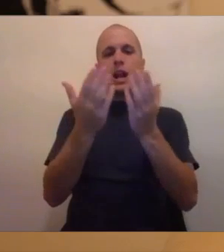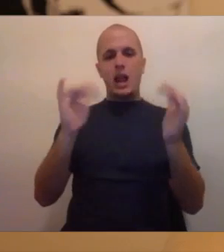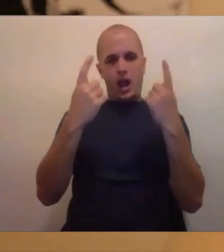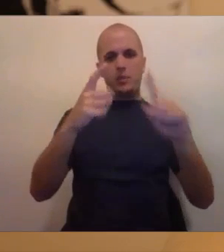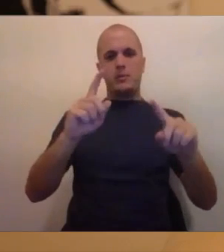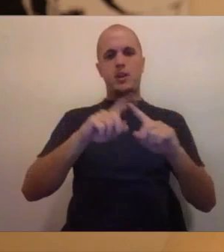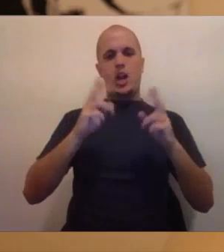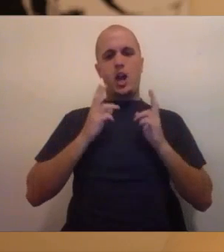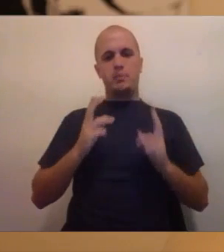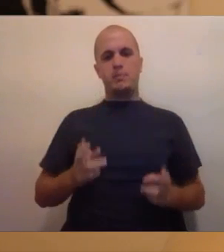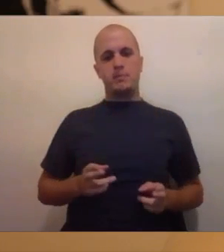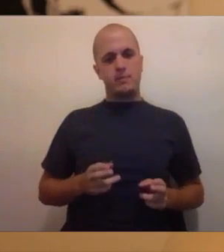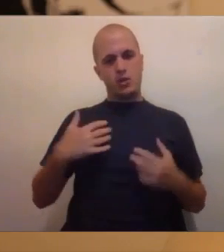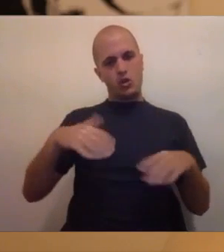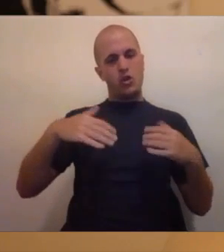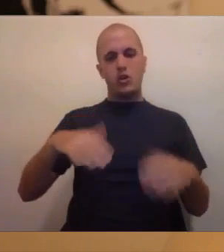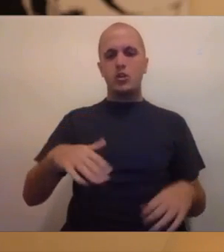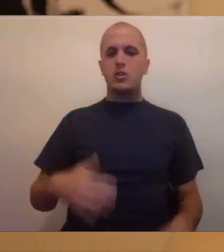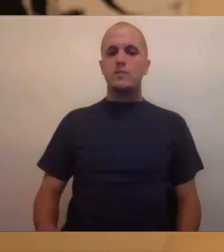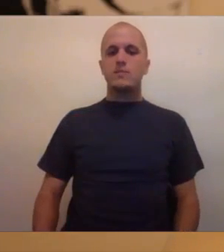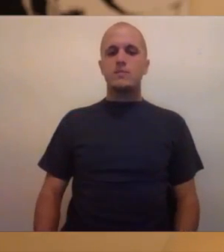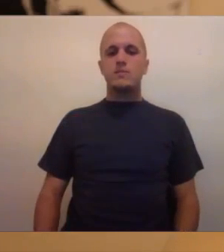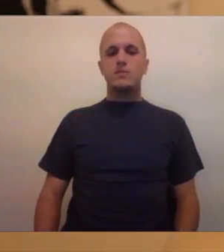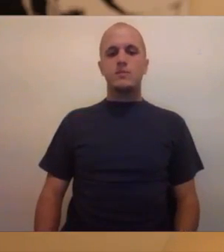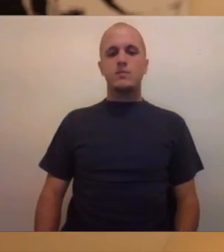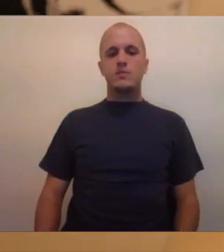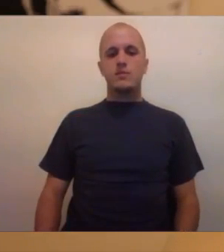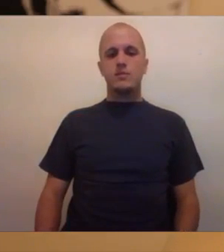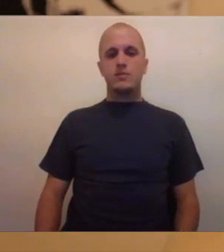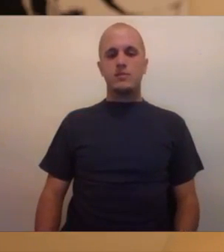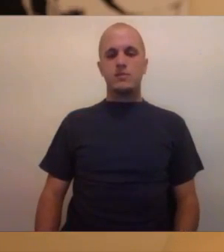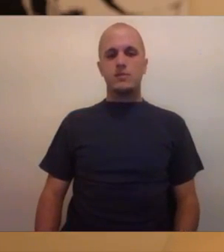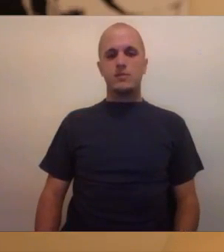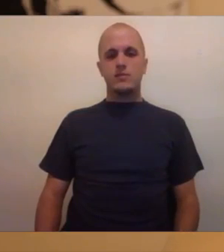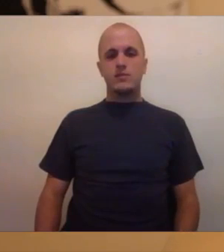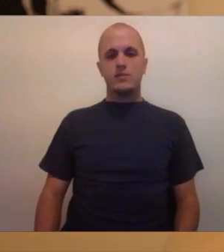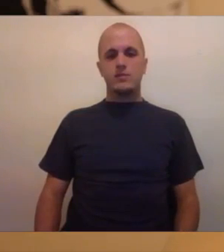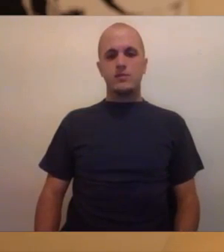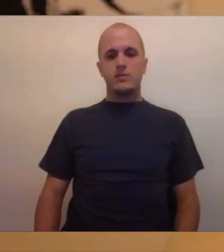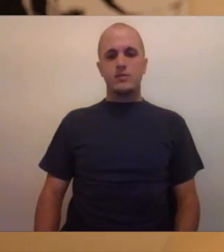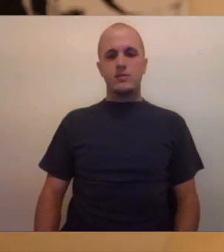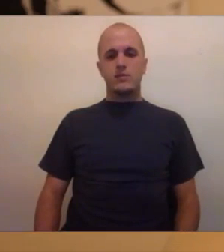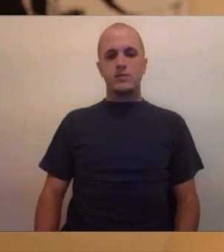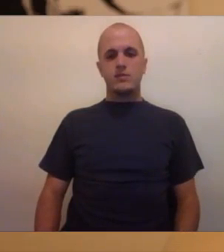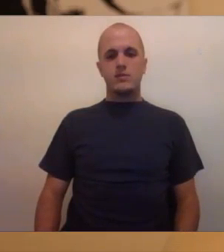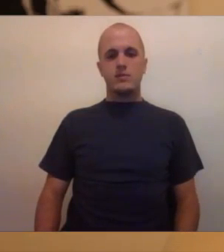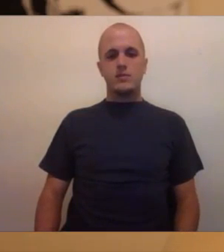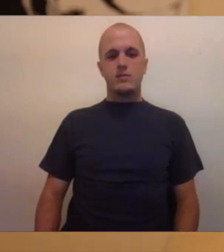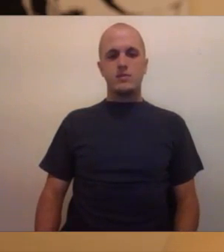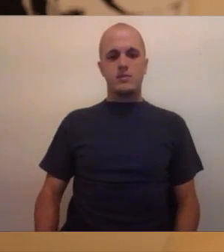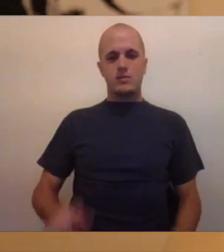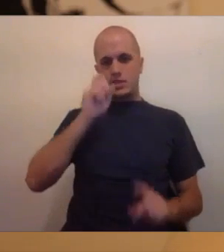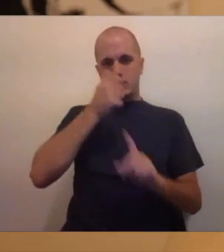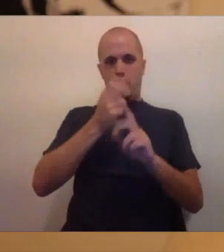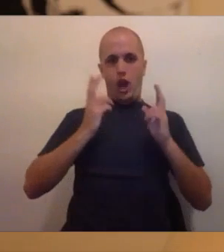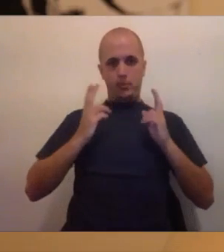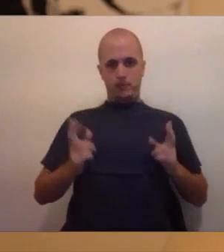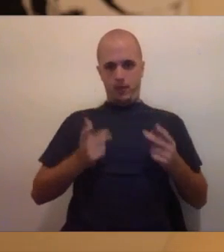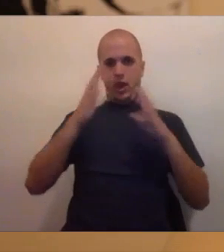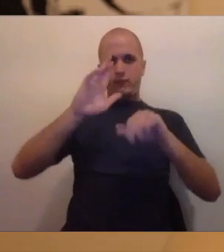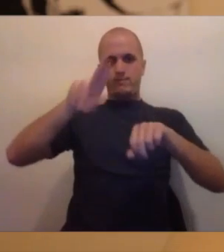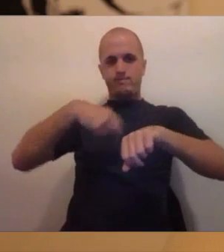because that is the best thing to be human. Because human has already that